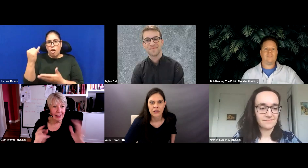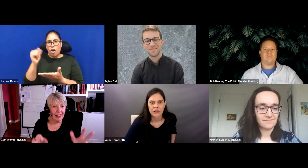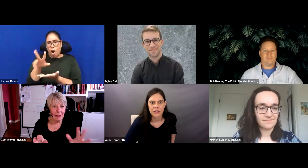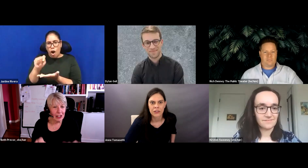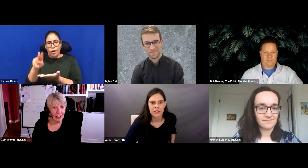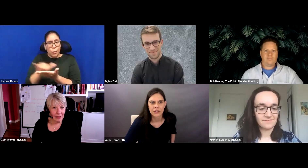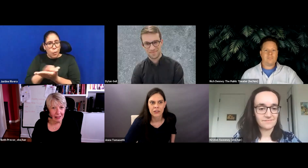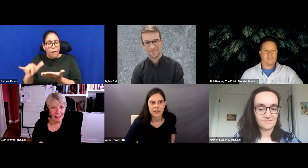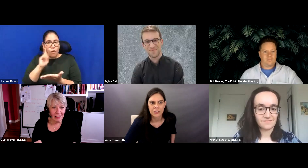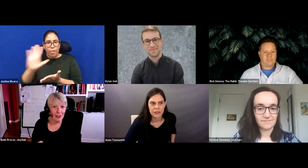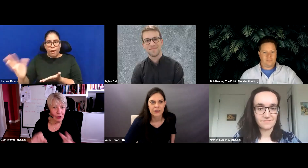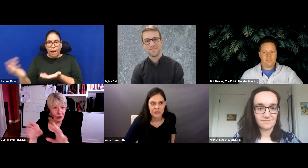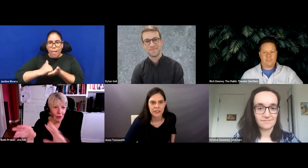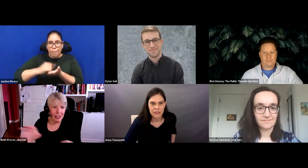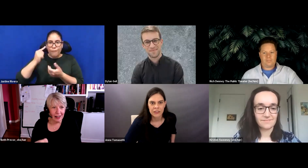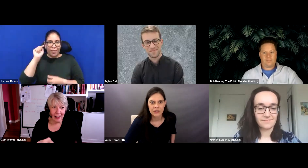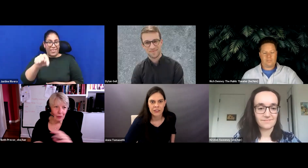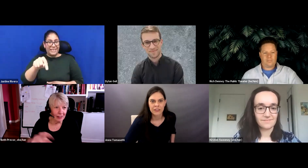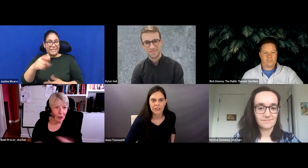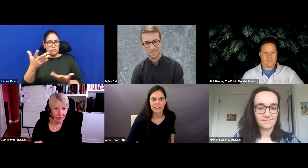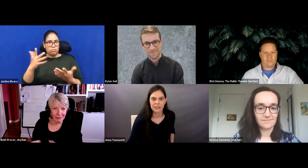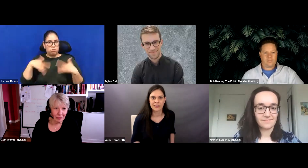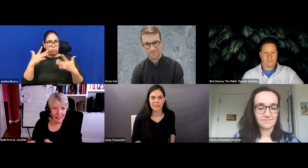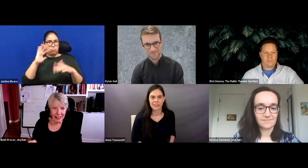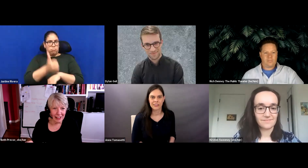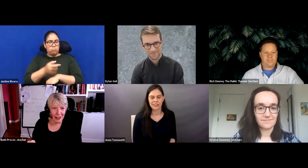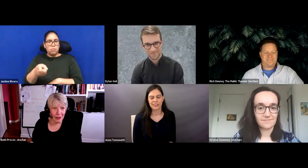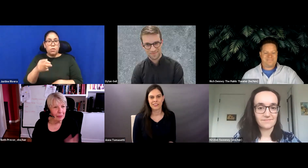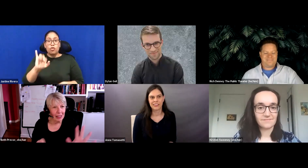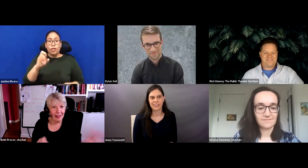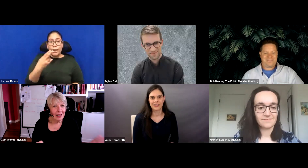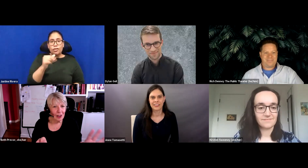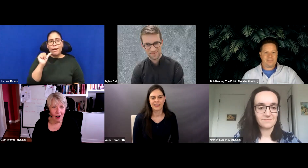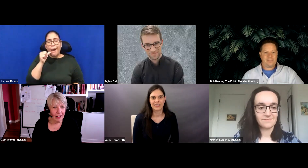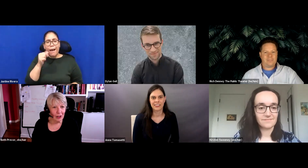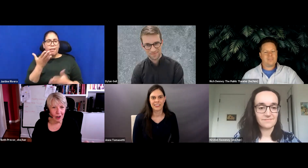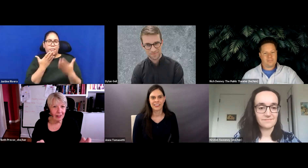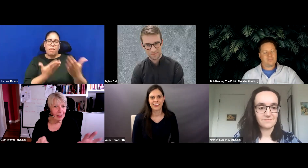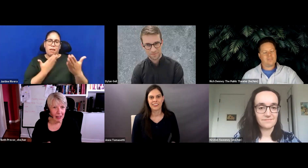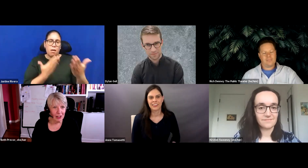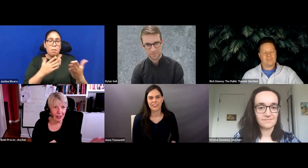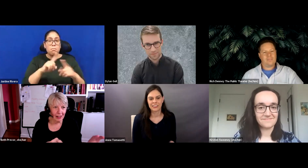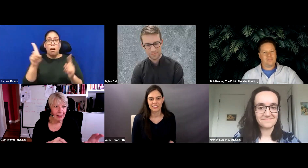the collaboration of this. So you know, Rich and Anne, we thanked each other, but you know, A.R.T./New York sponsoring